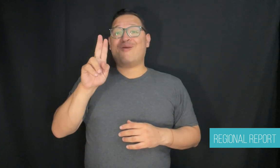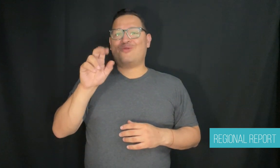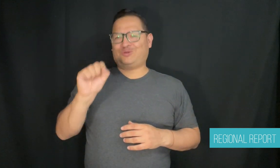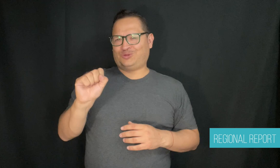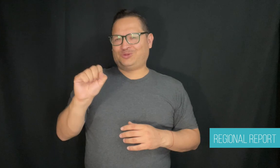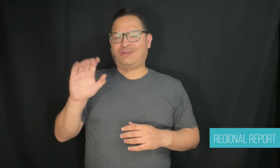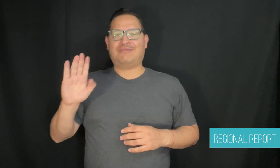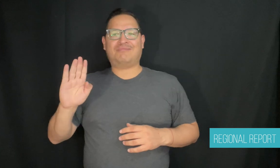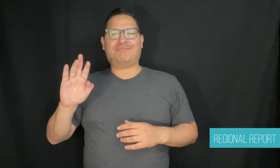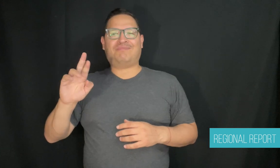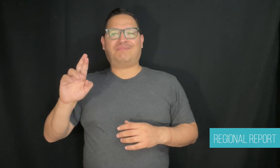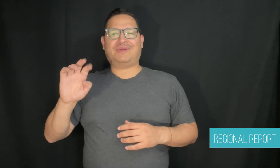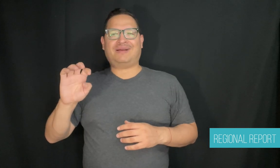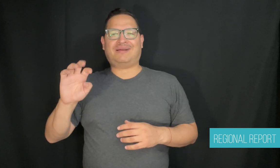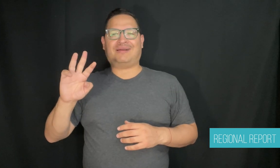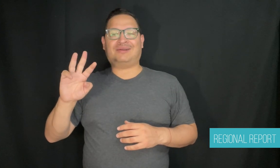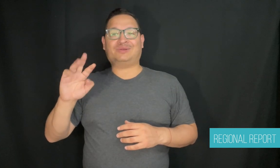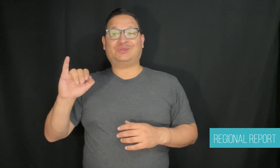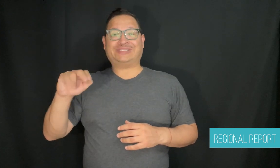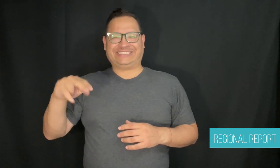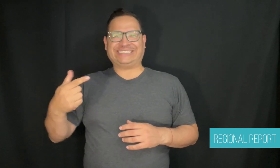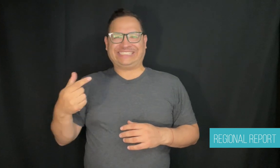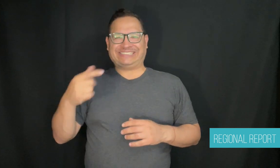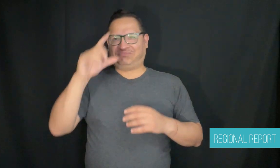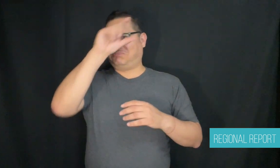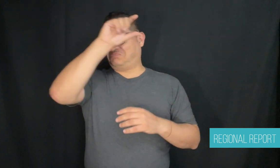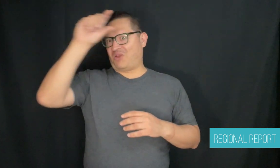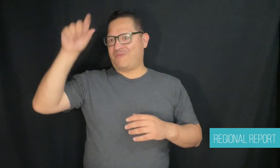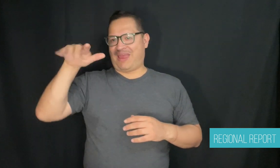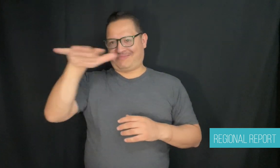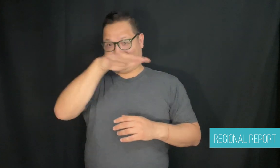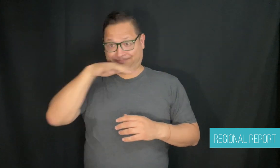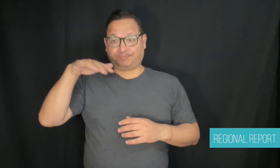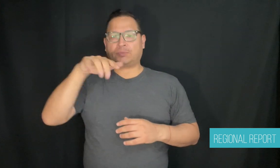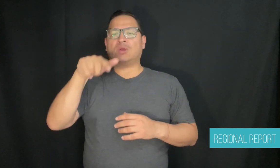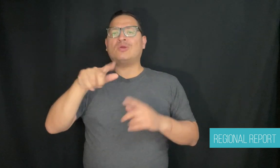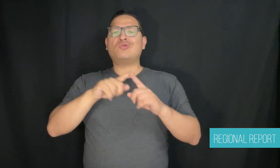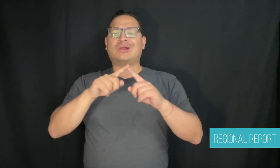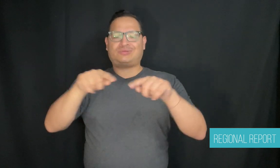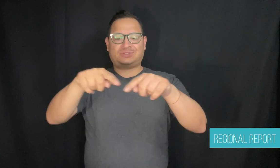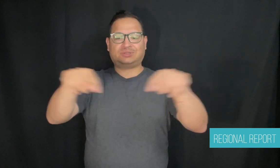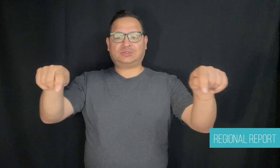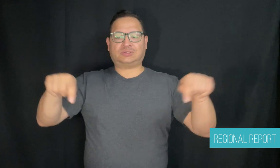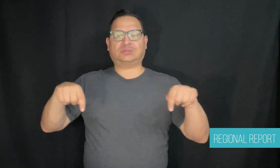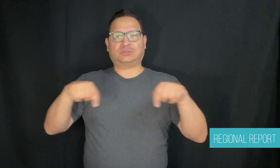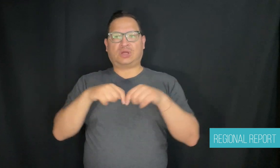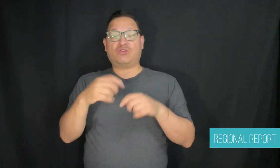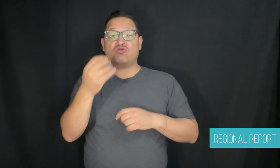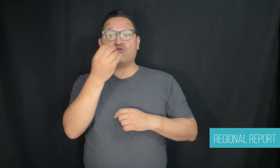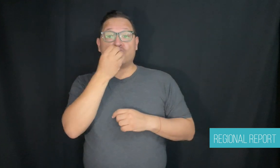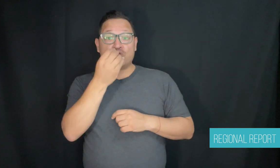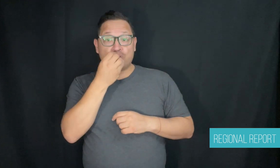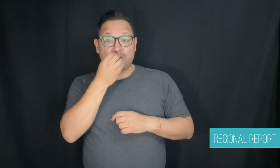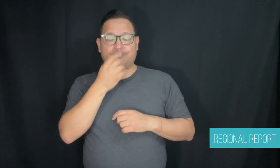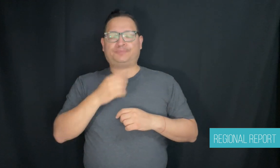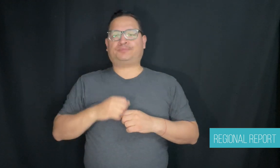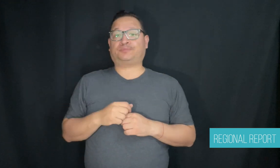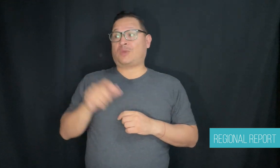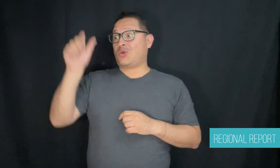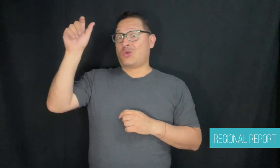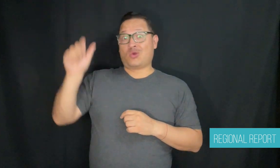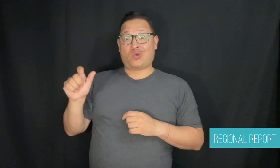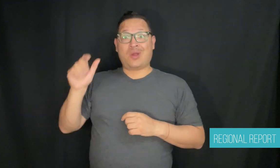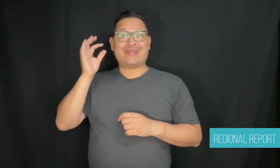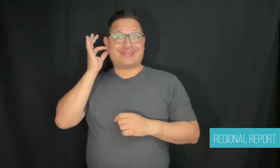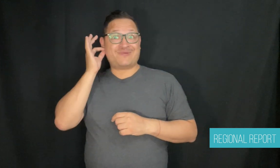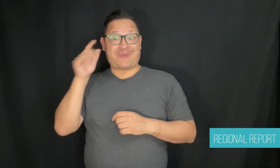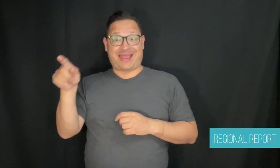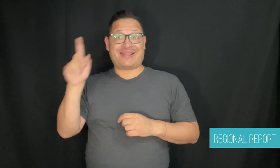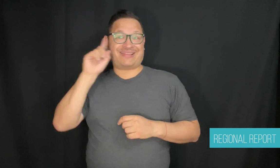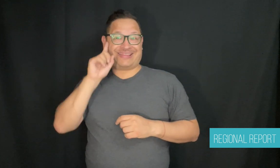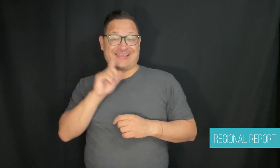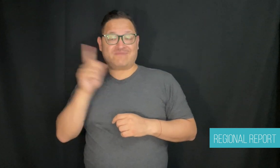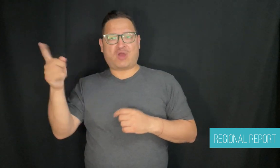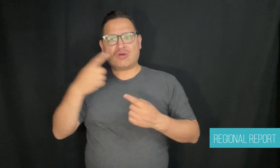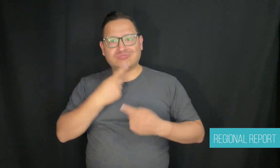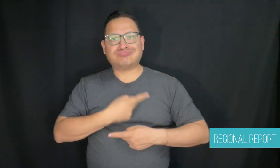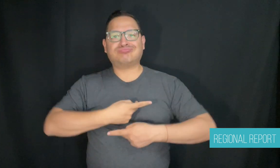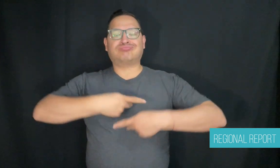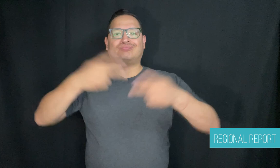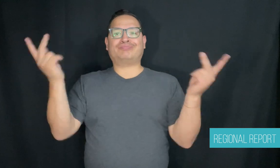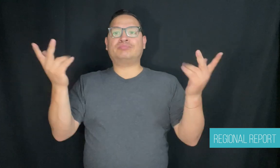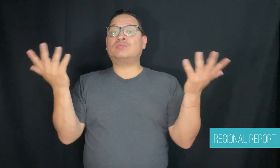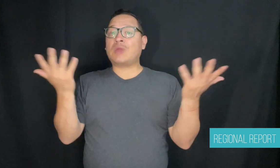a food hall. Barrios says, "I want to share our culture